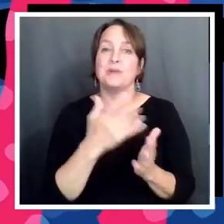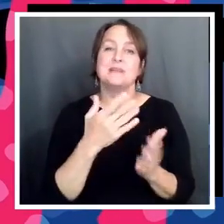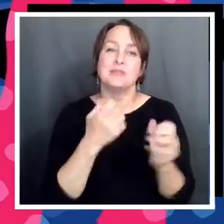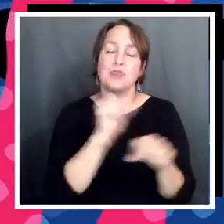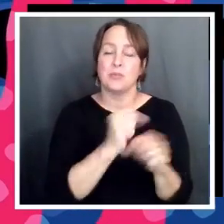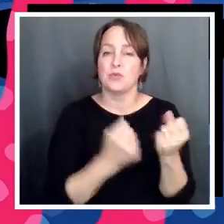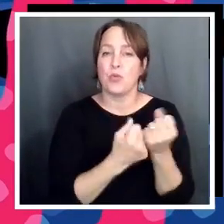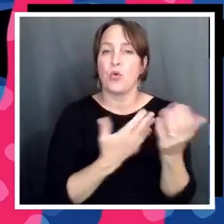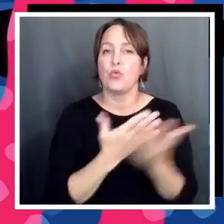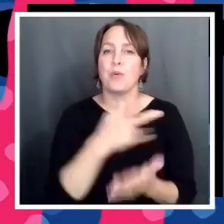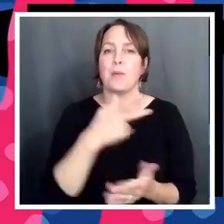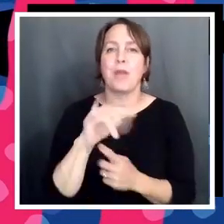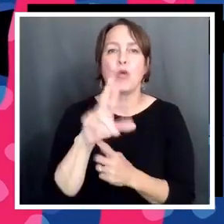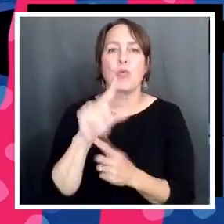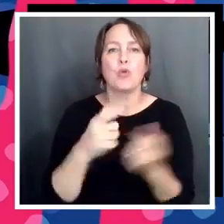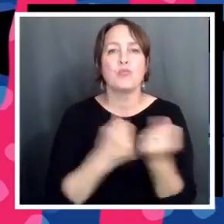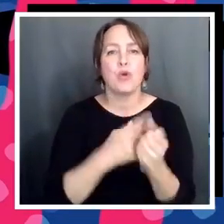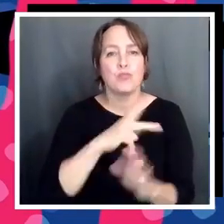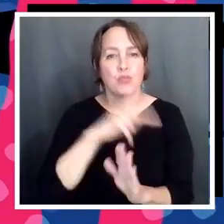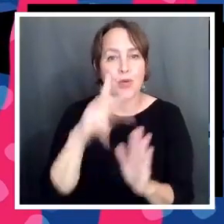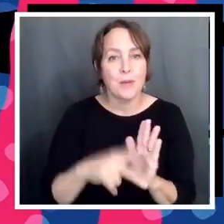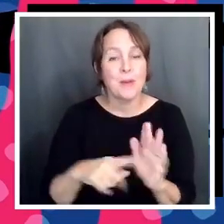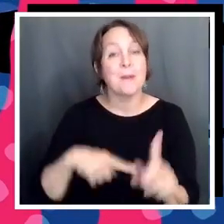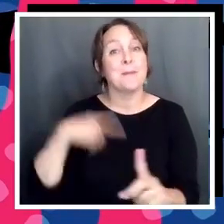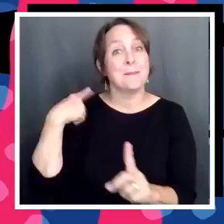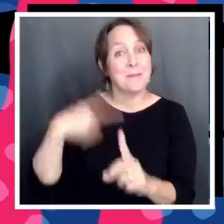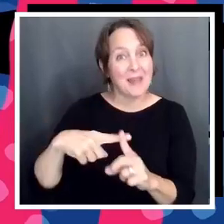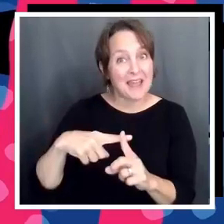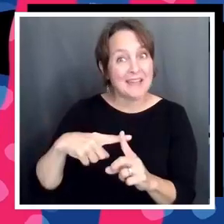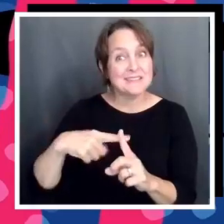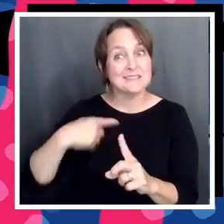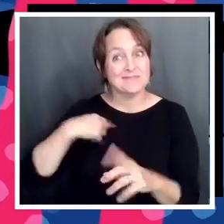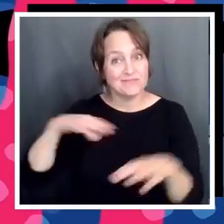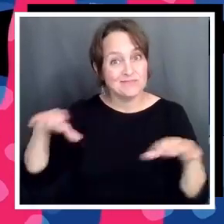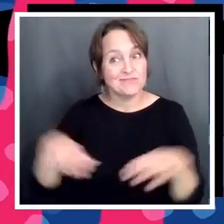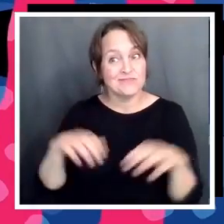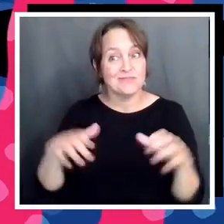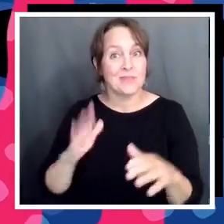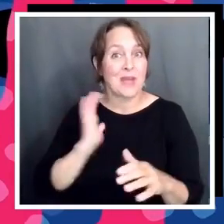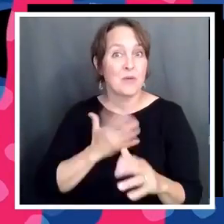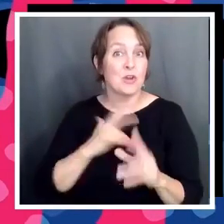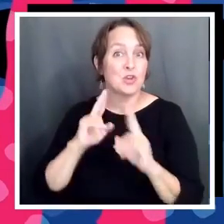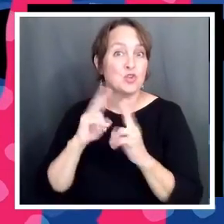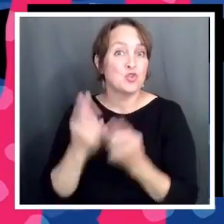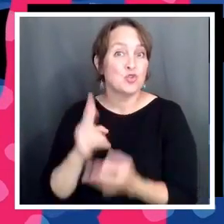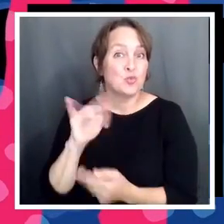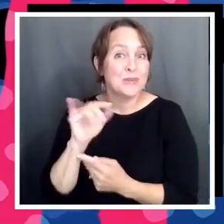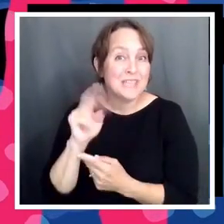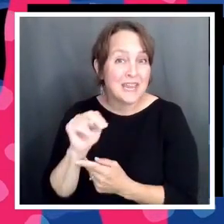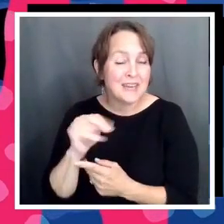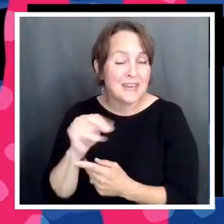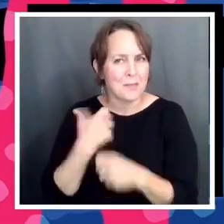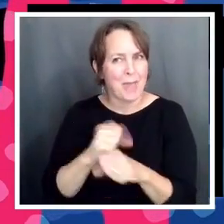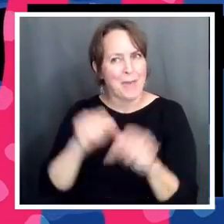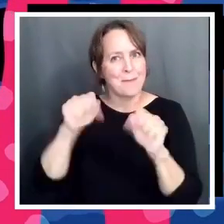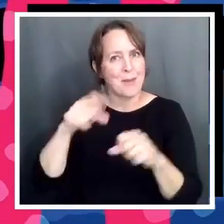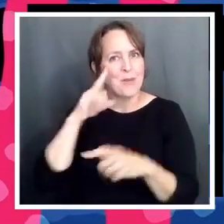WE NOT ONLY SAVE THE JOBS WITH THE PAYROLL SUPPORT PROGRAM BUT